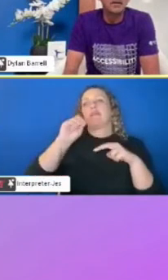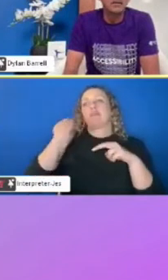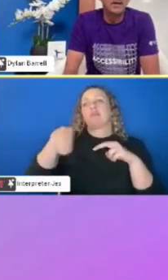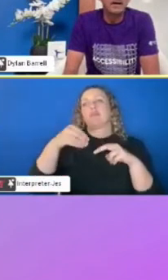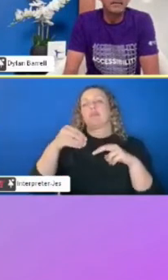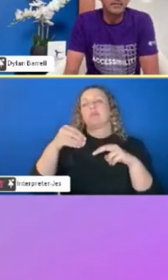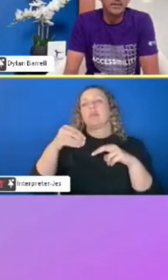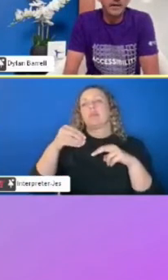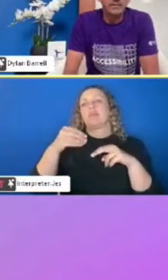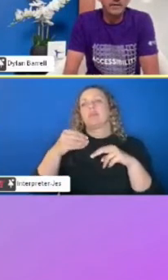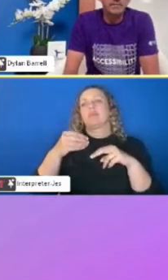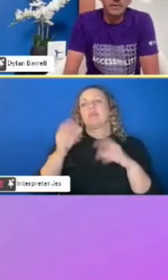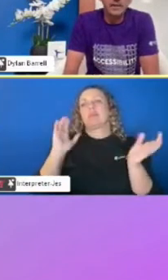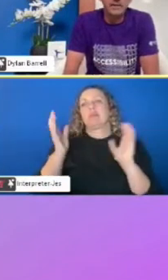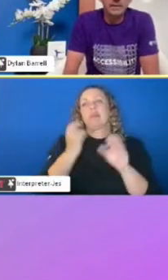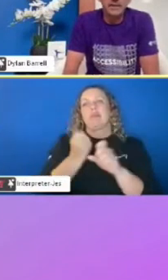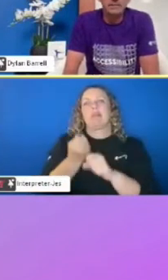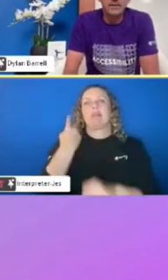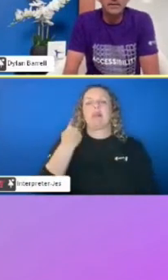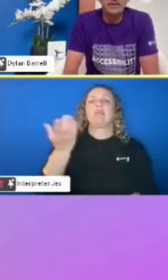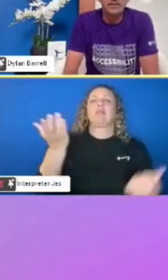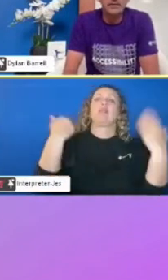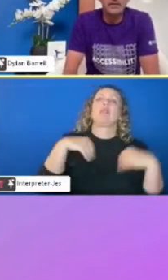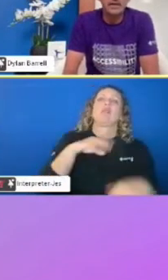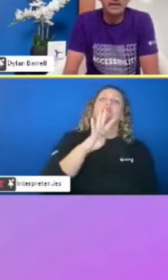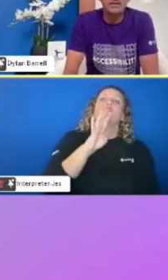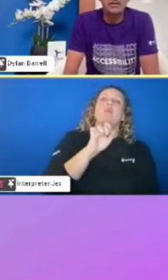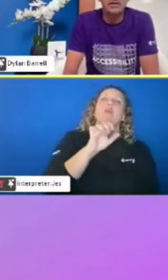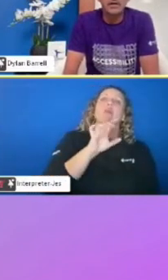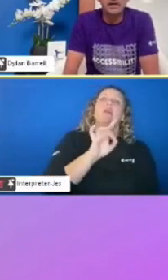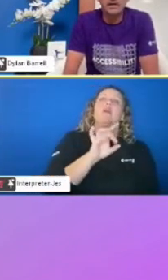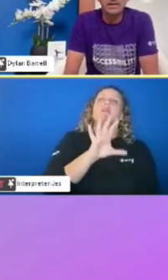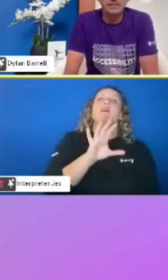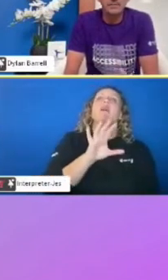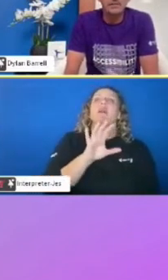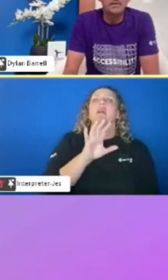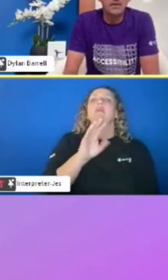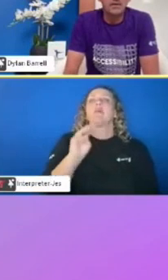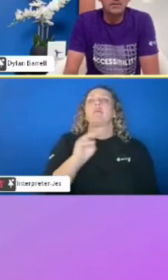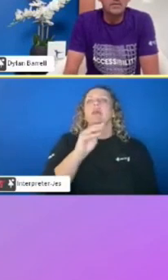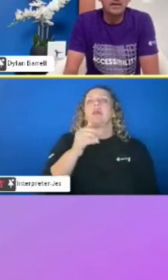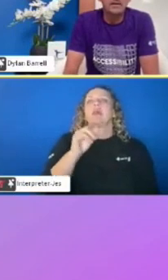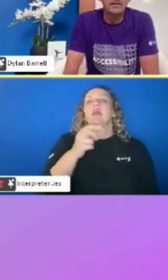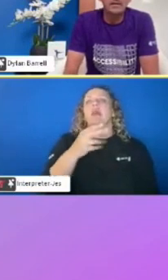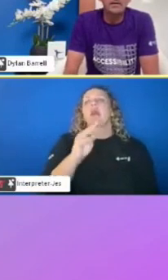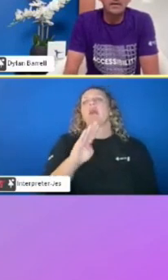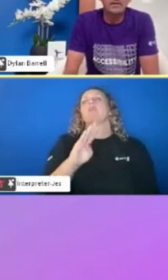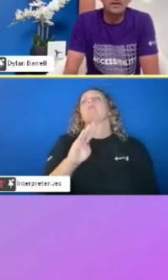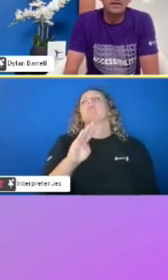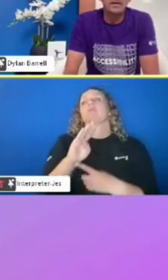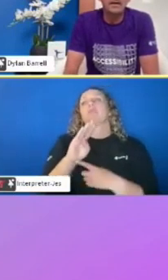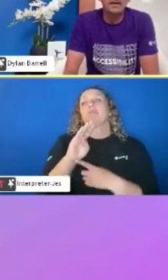But we have 4.85 million GitHub projects using axe-core. That's up over 200% since last year.